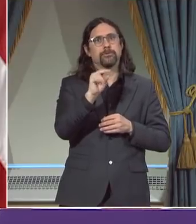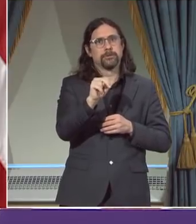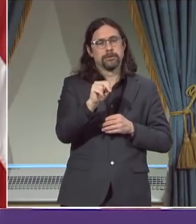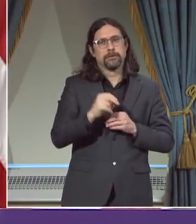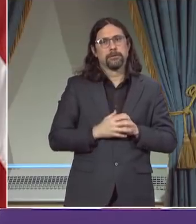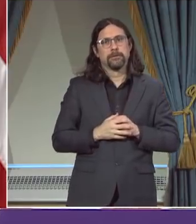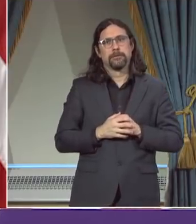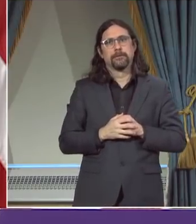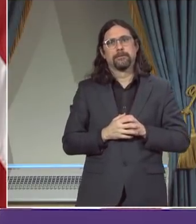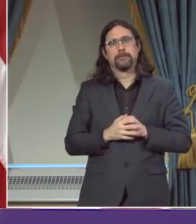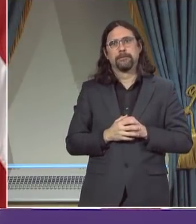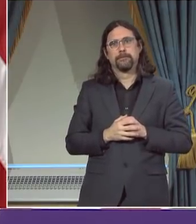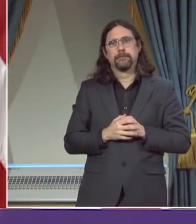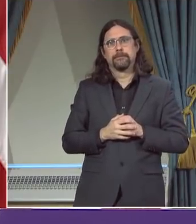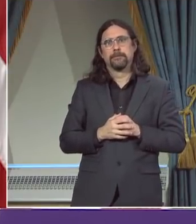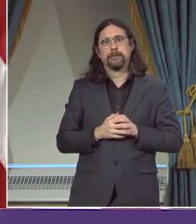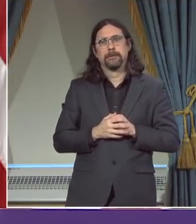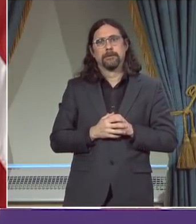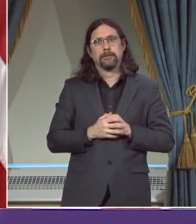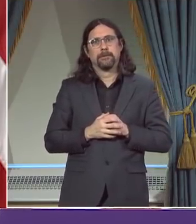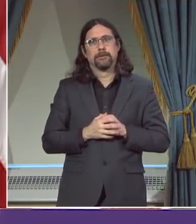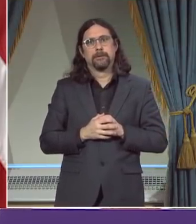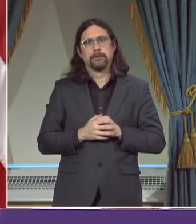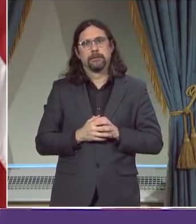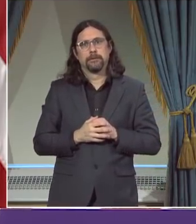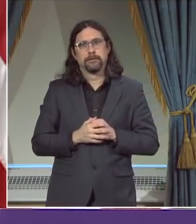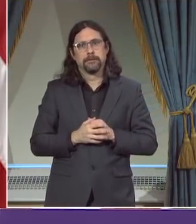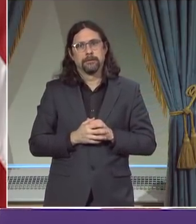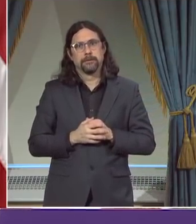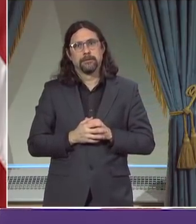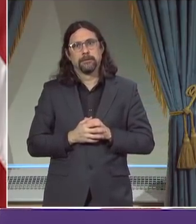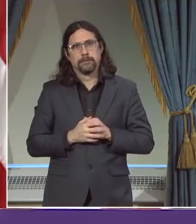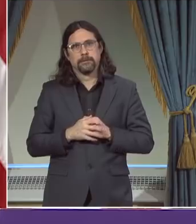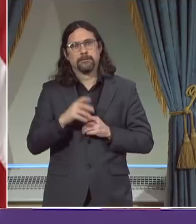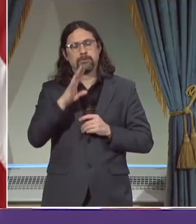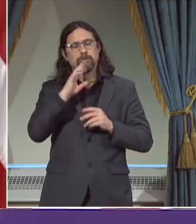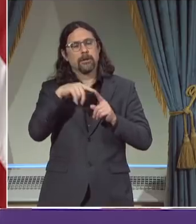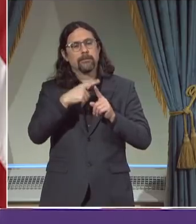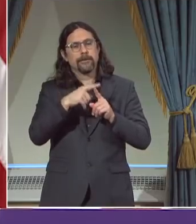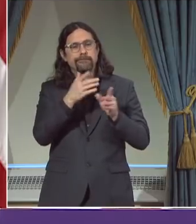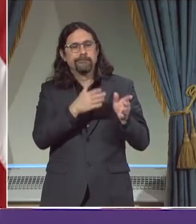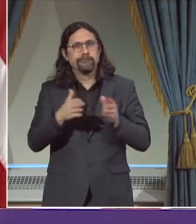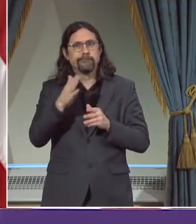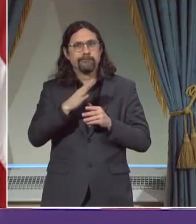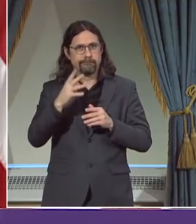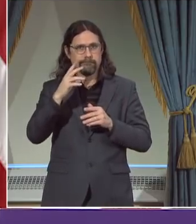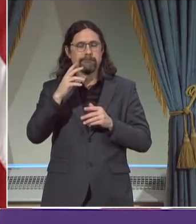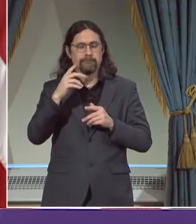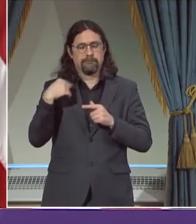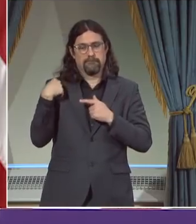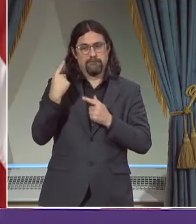TIOPC S. THE FIRST IS REGARDING THE THIRD STIMULUS JUST PASSED